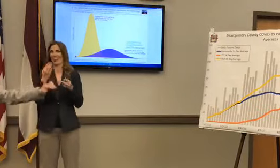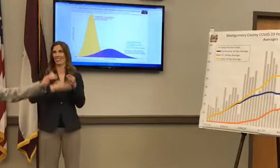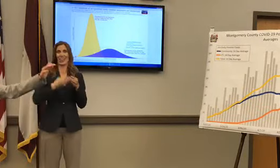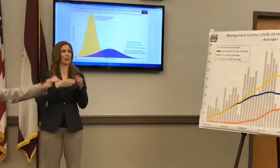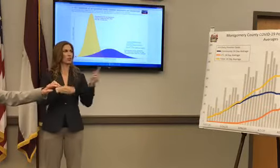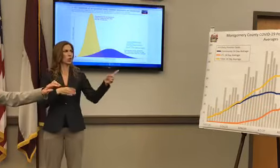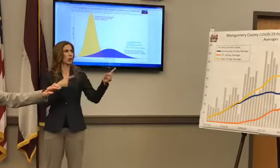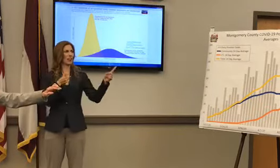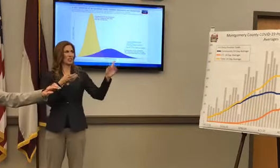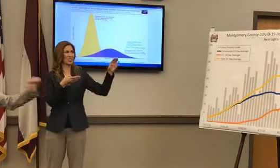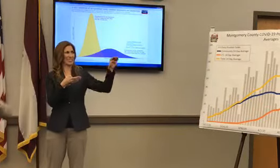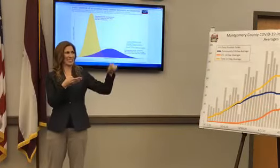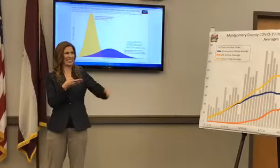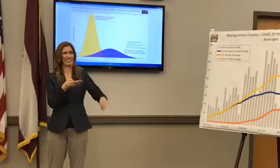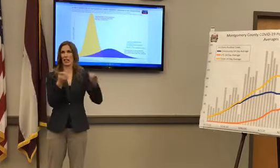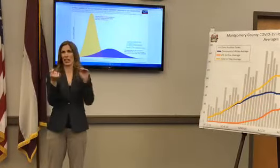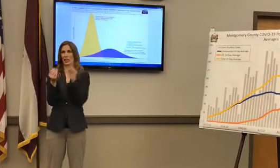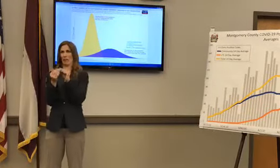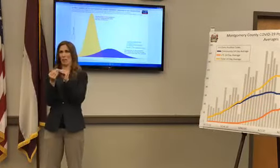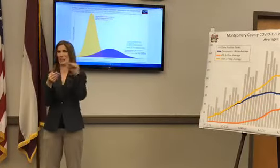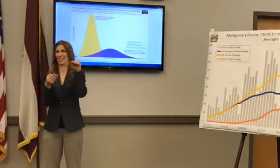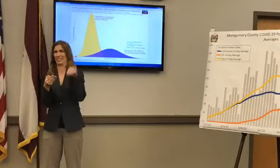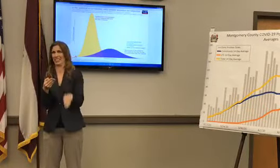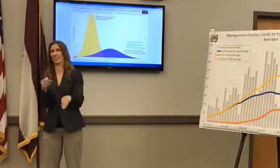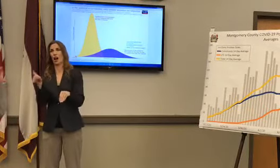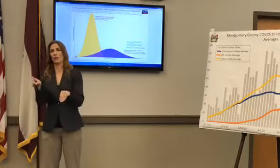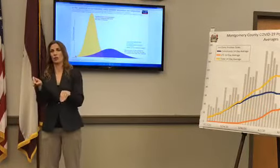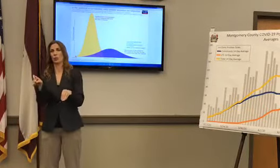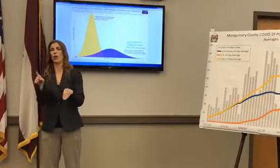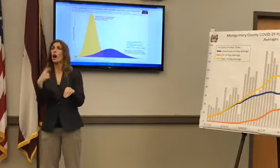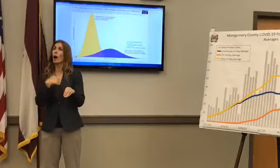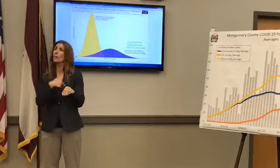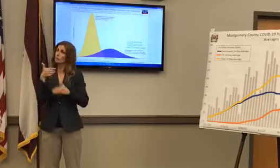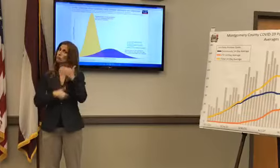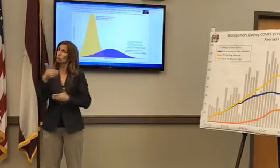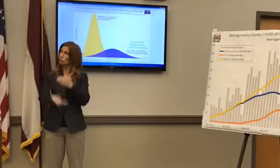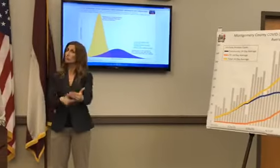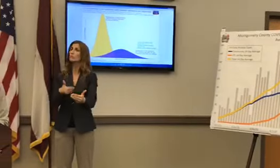little ways to go here but we're going in the right direction so if people